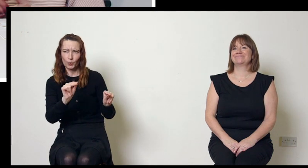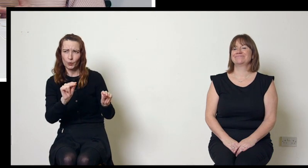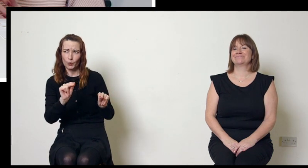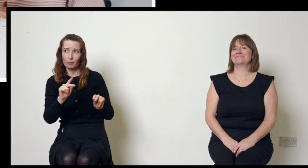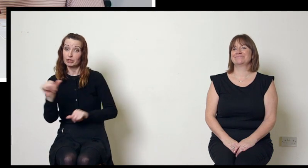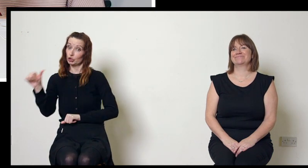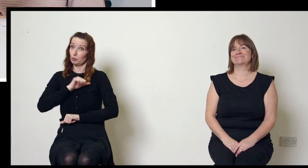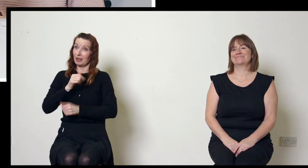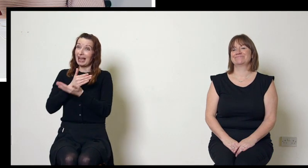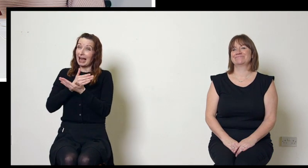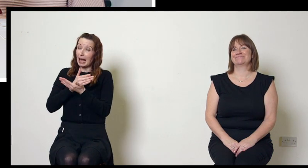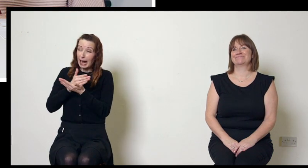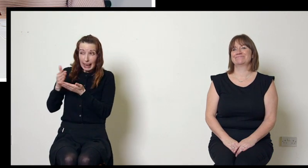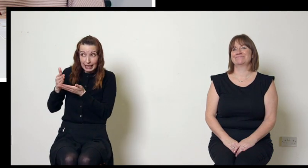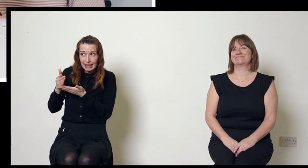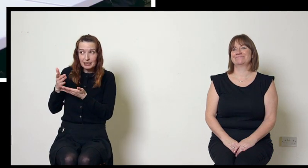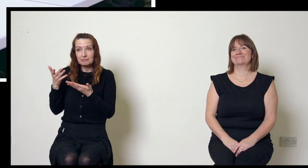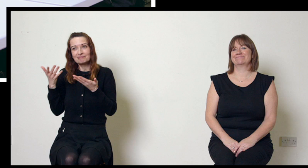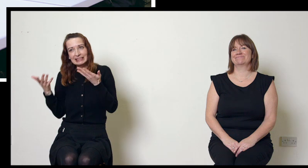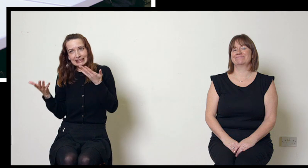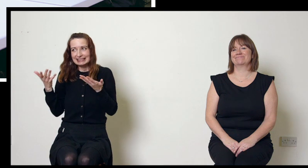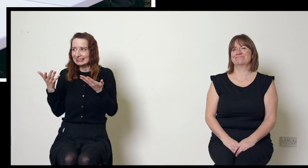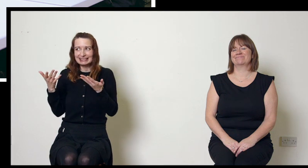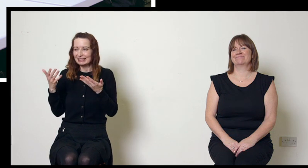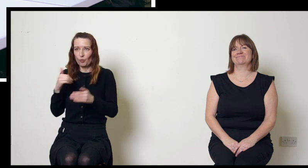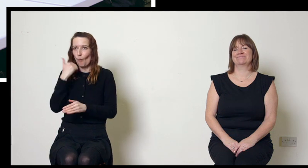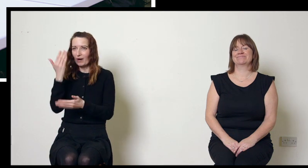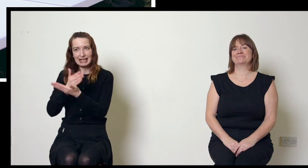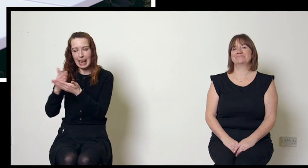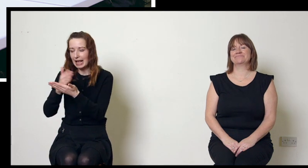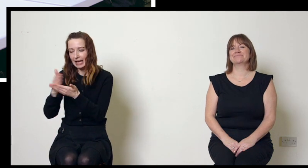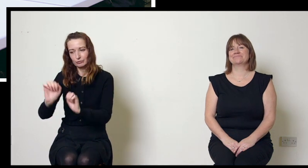I mean, that should be obvious. Yeah. It really isn't is but yeah, yeah.